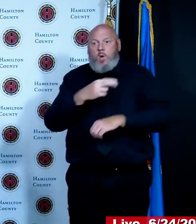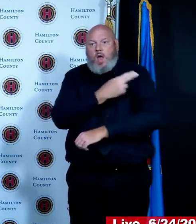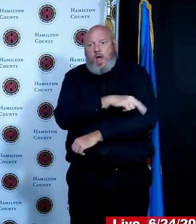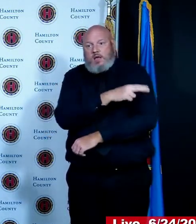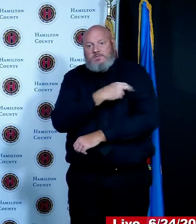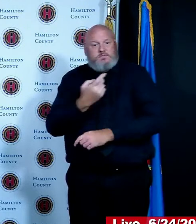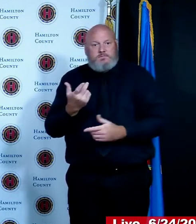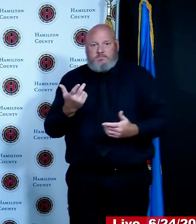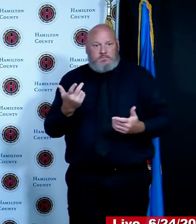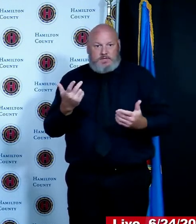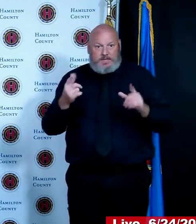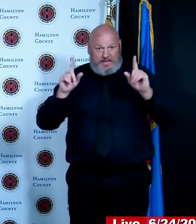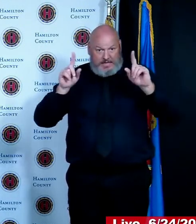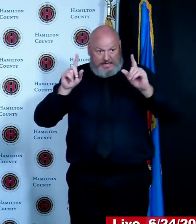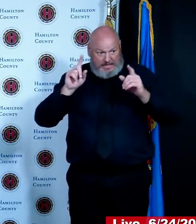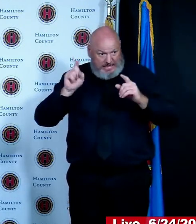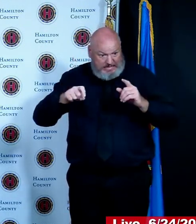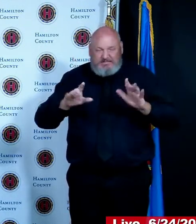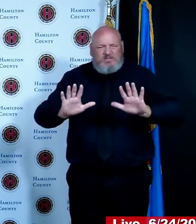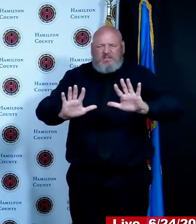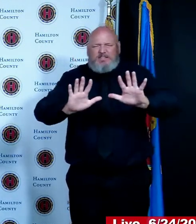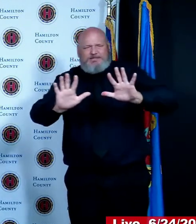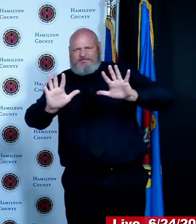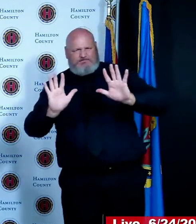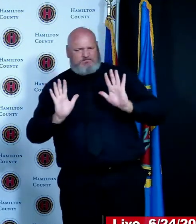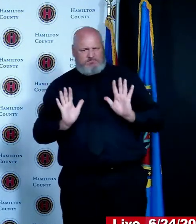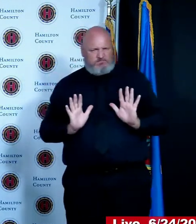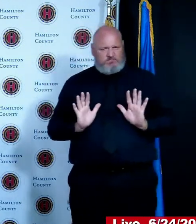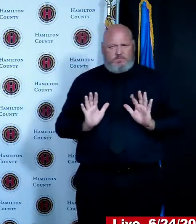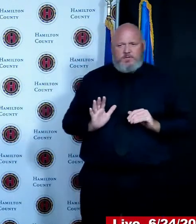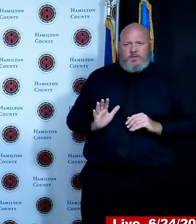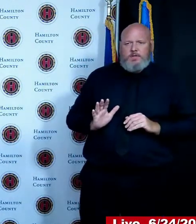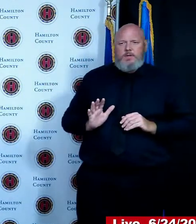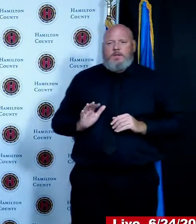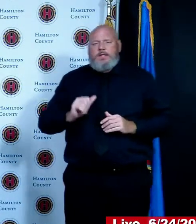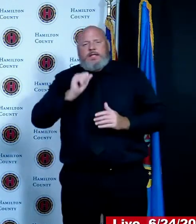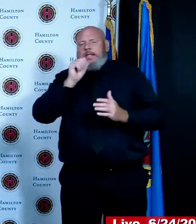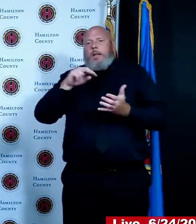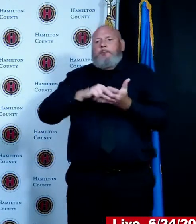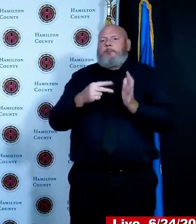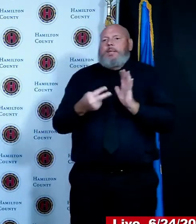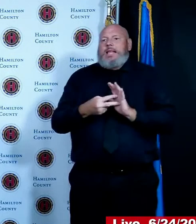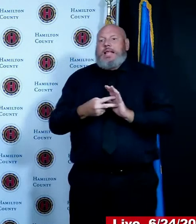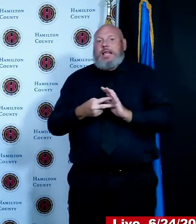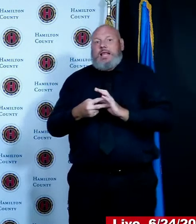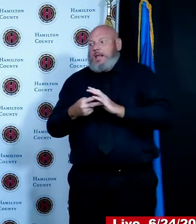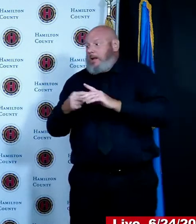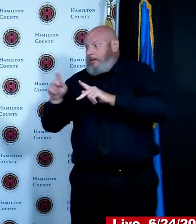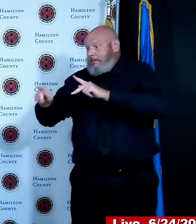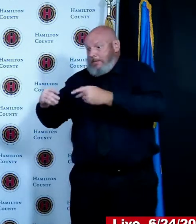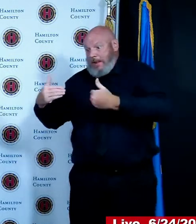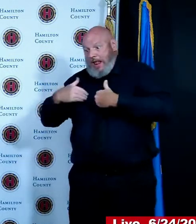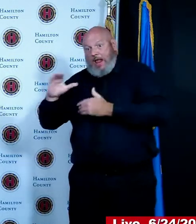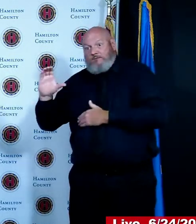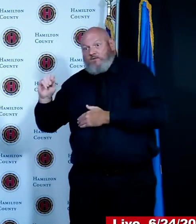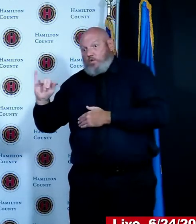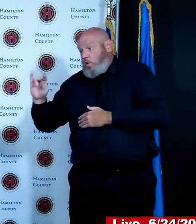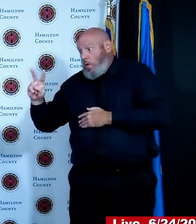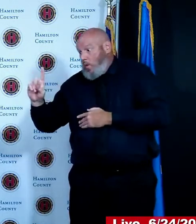it's very concerning to see these numbers start to go up I want to touch base now on some of the zip code information there's a slide that has the